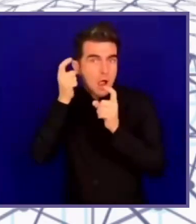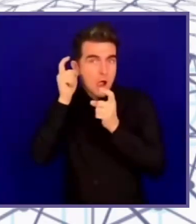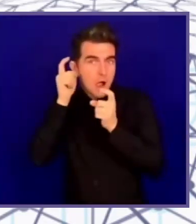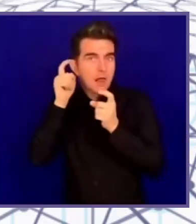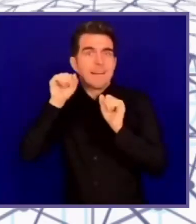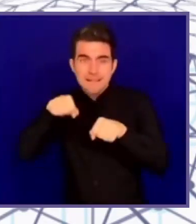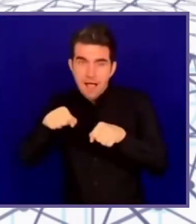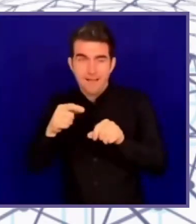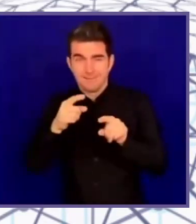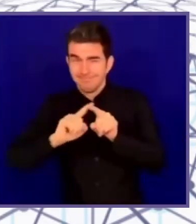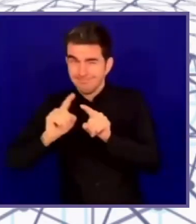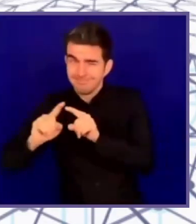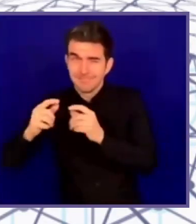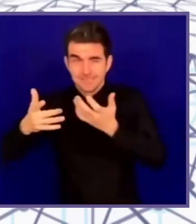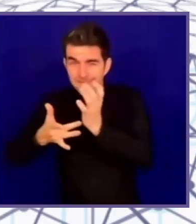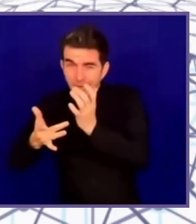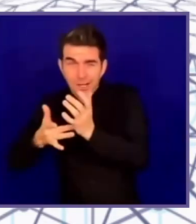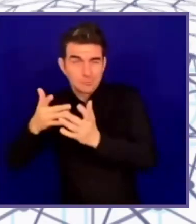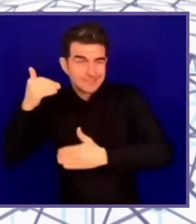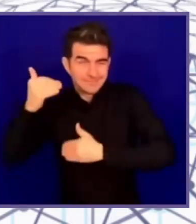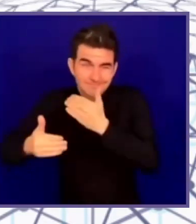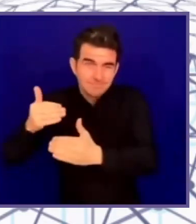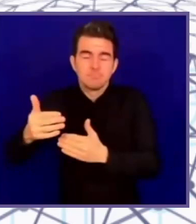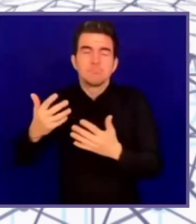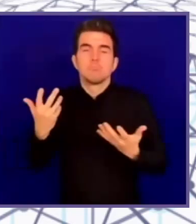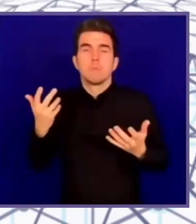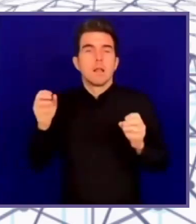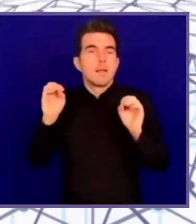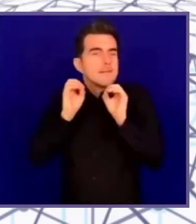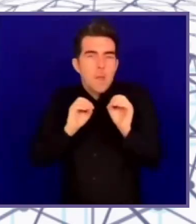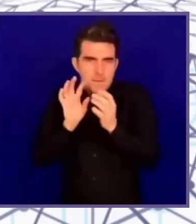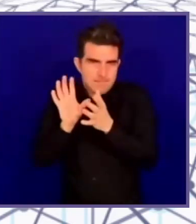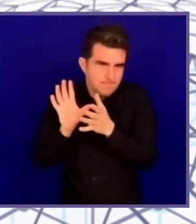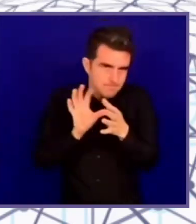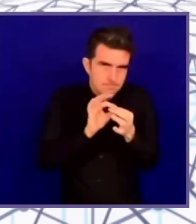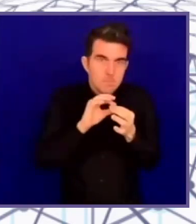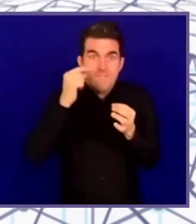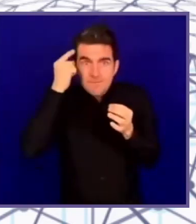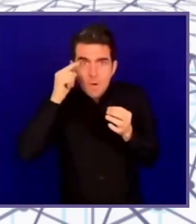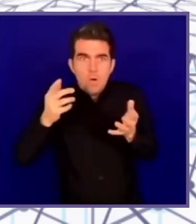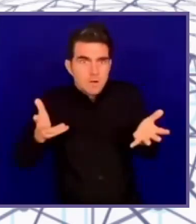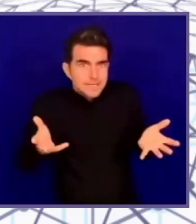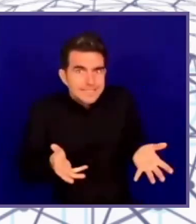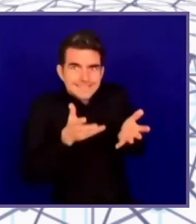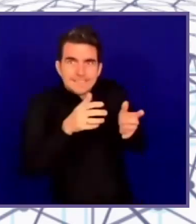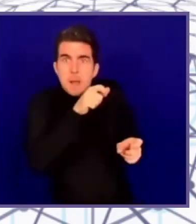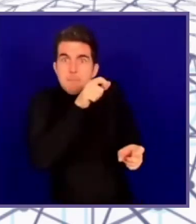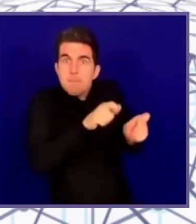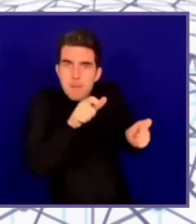international audience and global audience, but the UK the MHRA can grant exceptional use